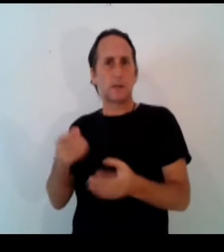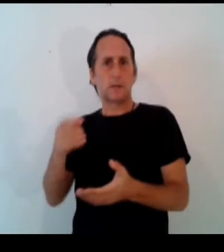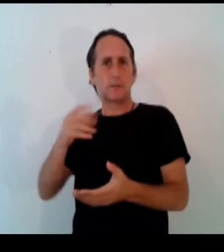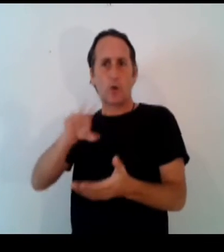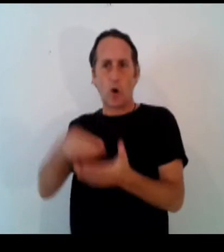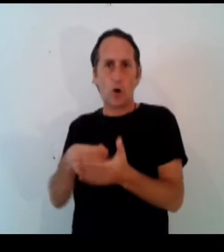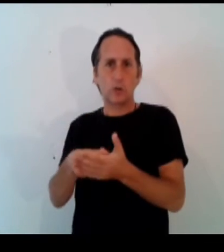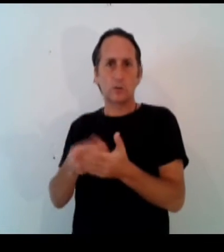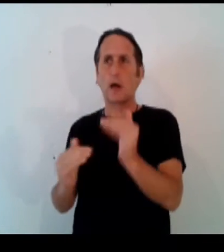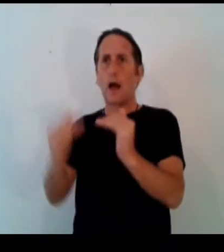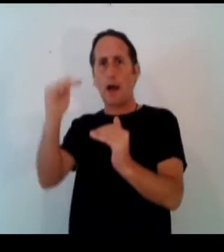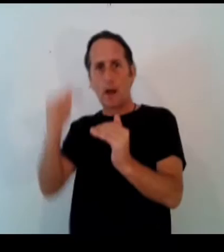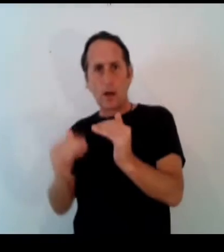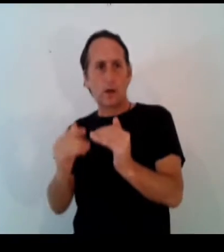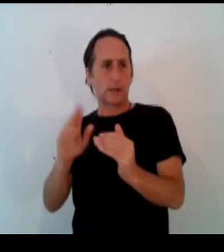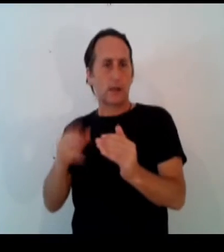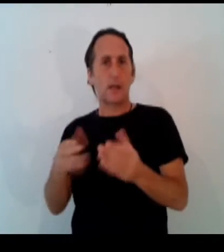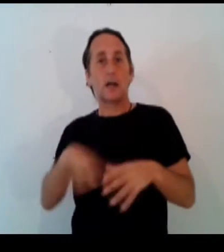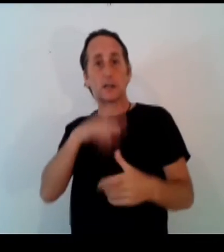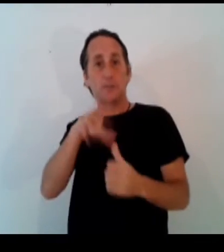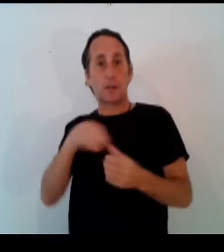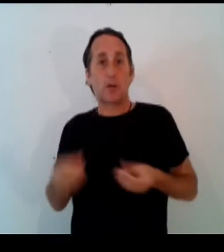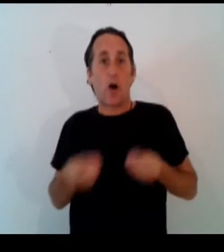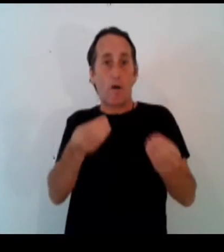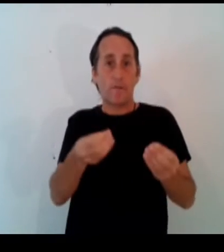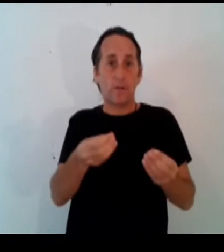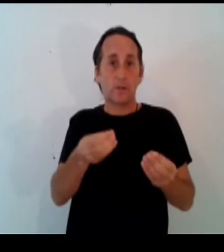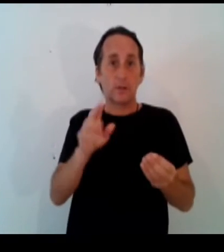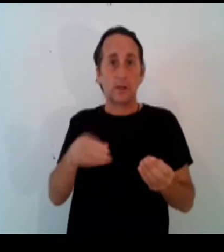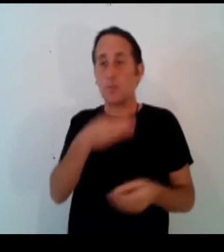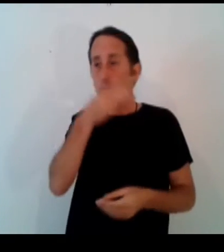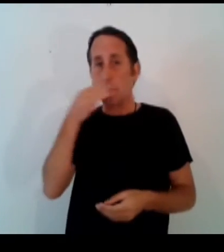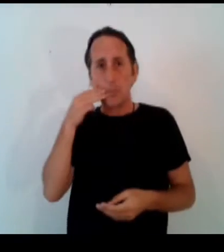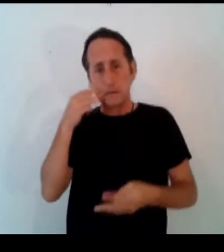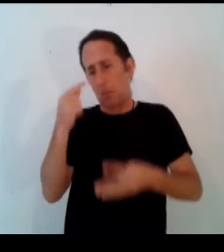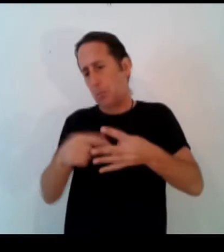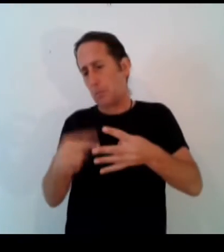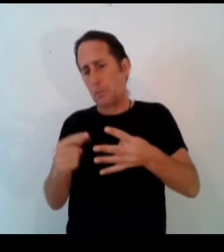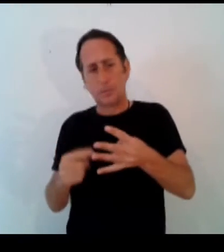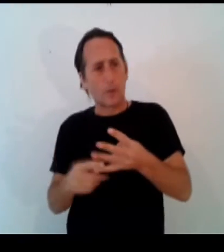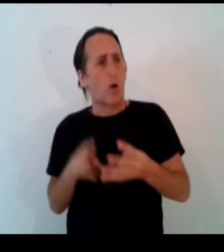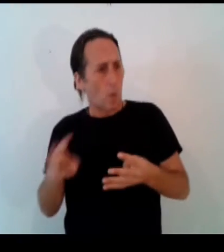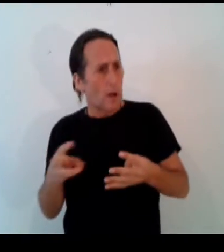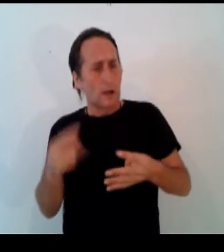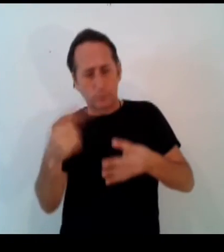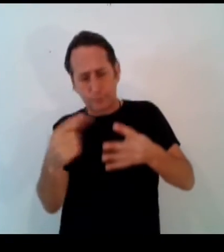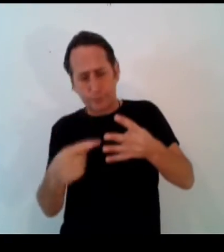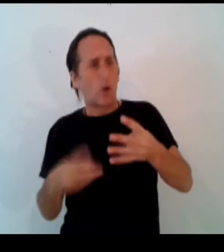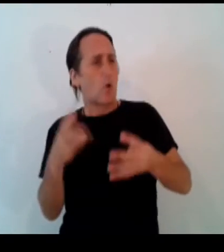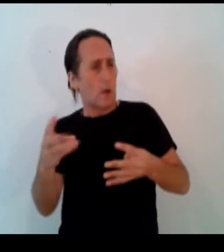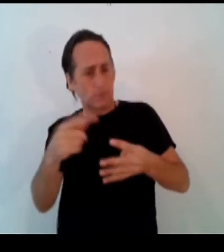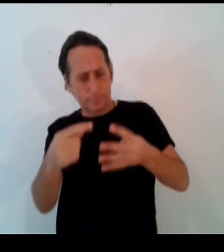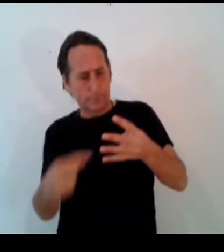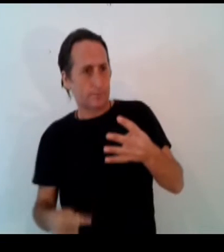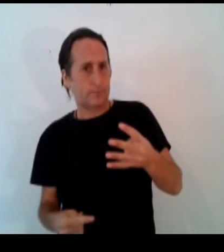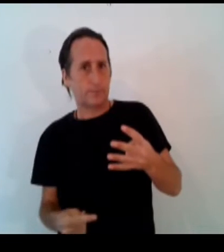And they can make all kinds of promises "we will put such and such on special offer" "We will have great deals in such and such a month"